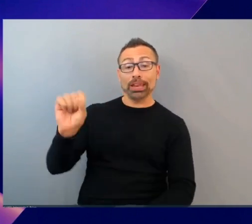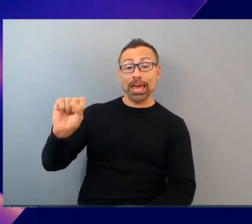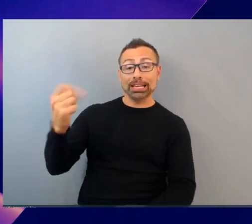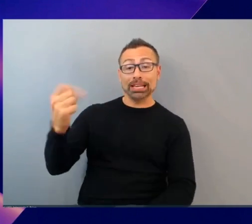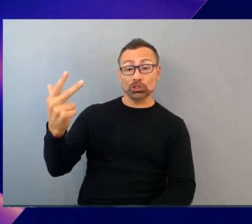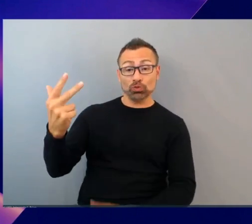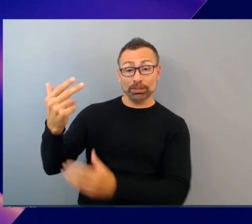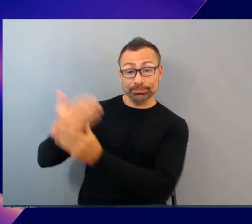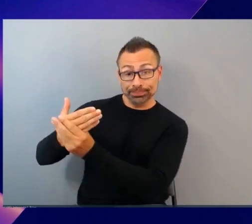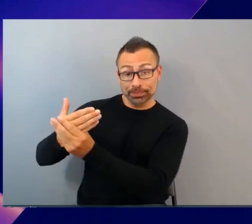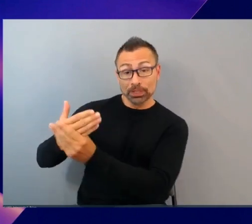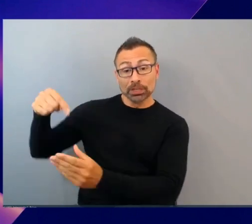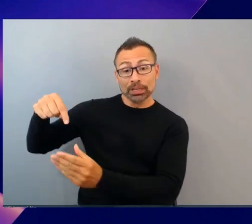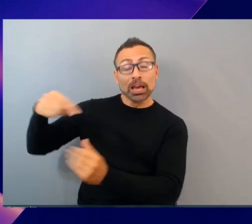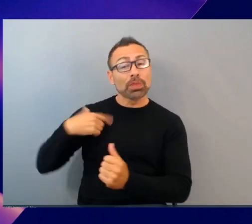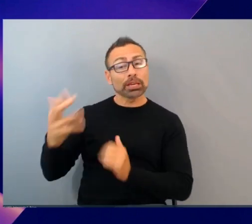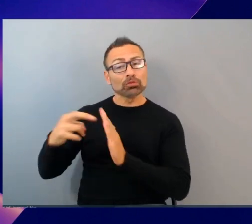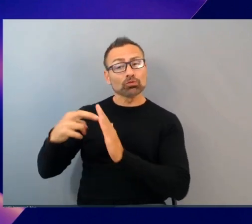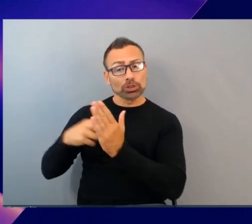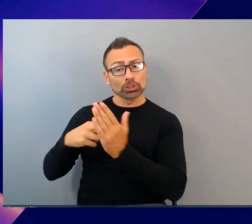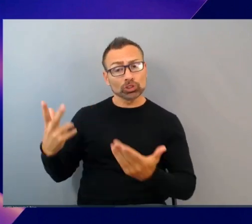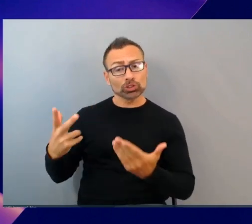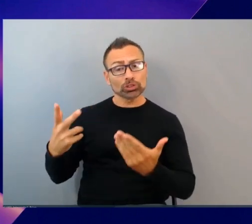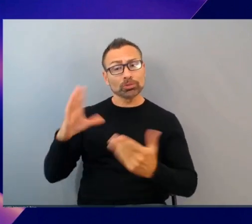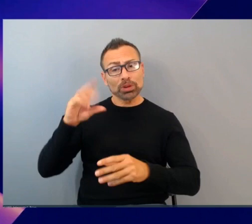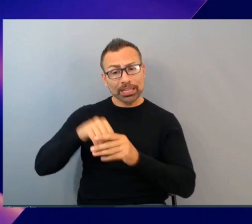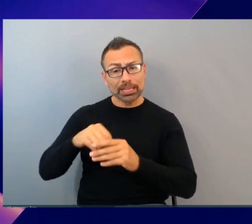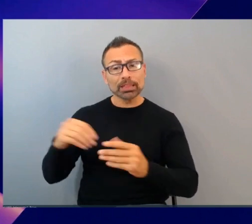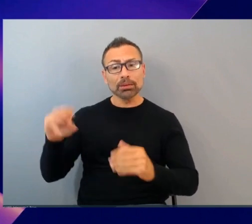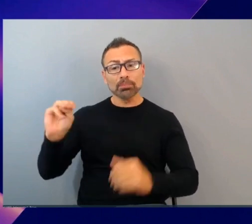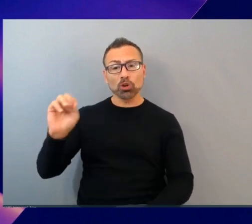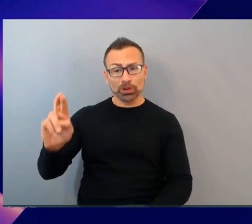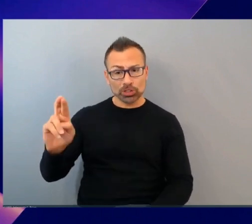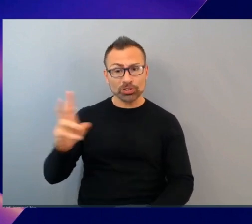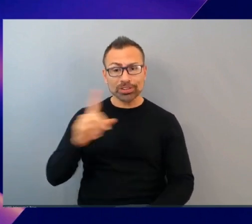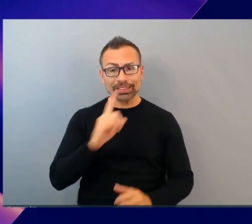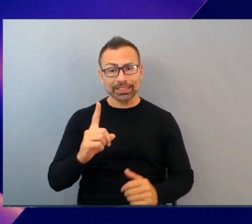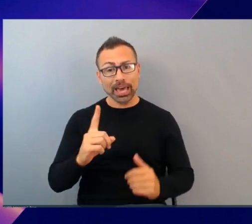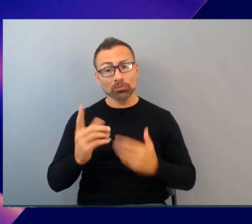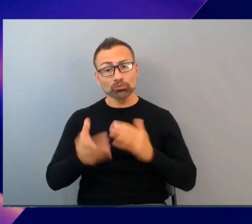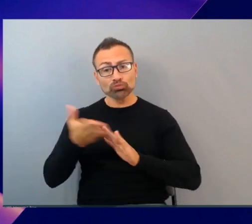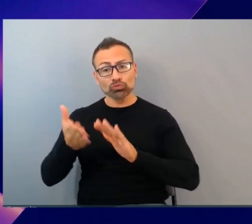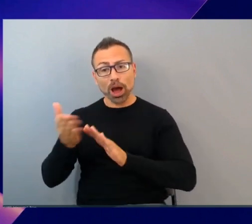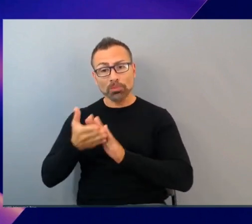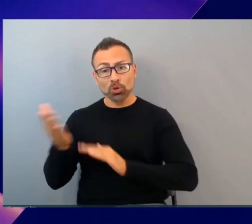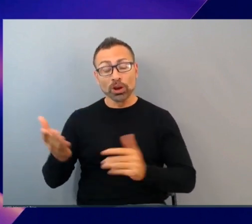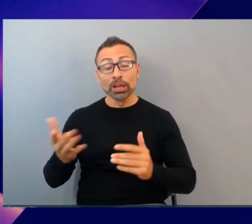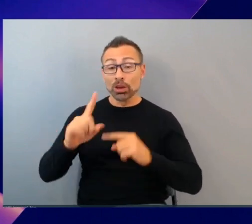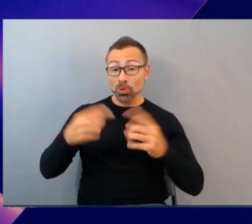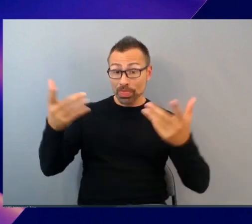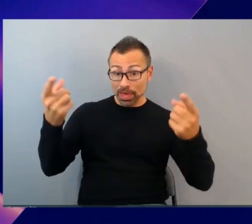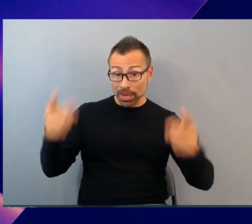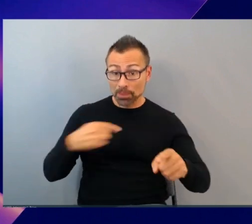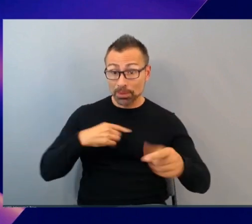in the Model Registry that we saw how it operates, and once the model is in Model Registry, it becomes really seamless to deploy it